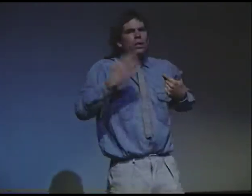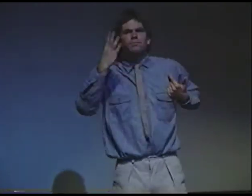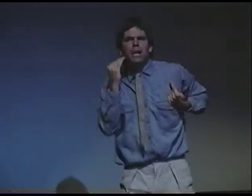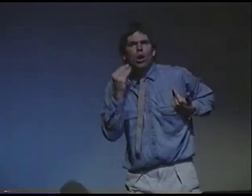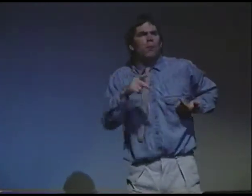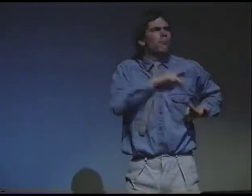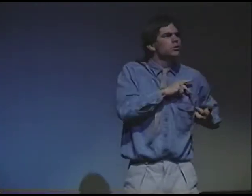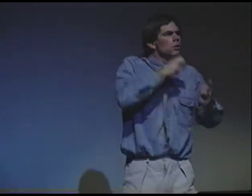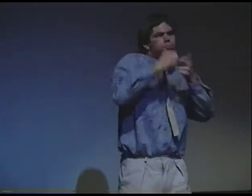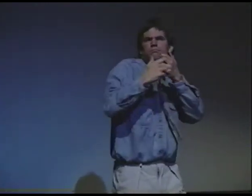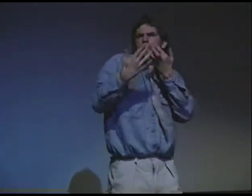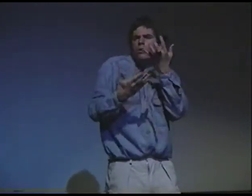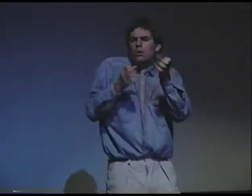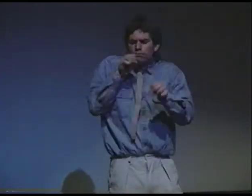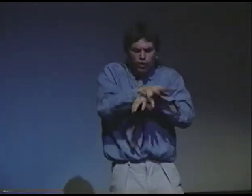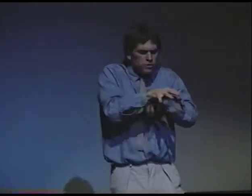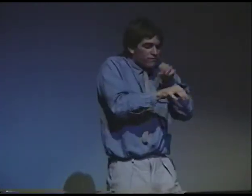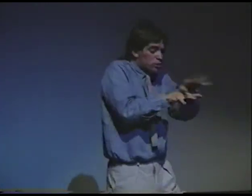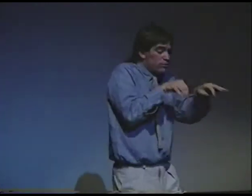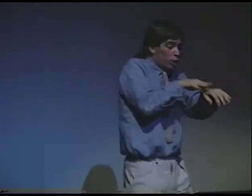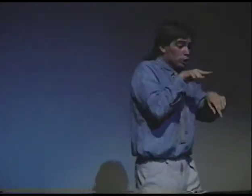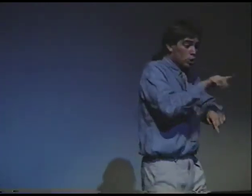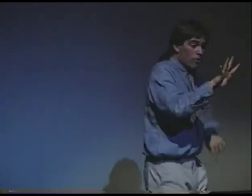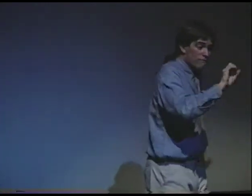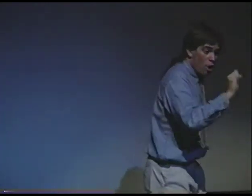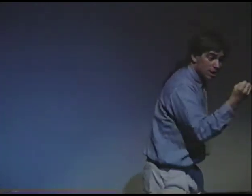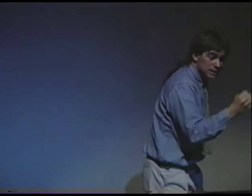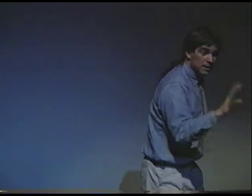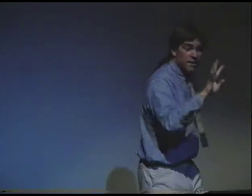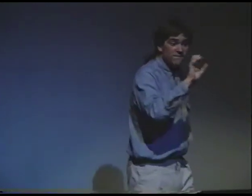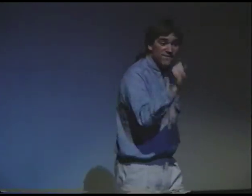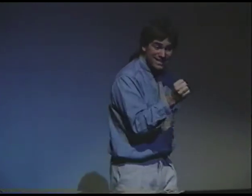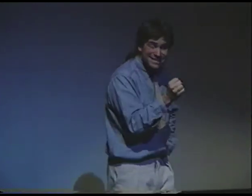their influences, city life, experiences, personal experience.